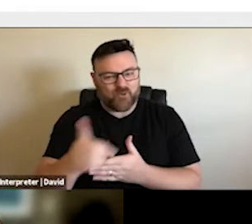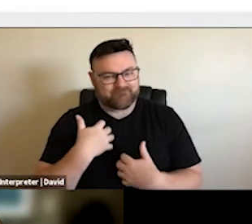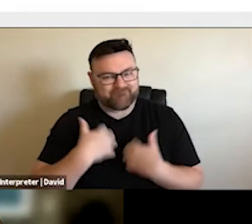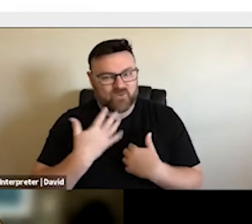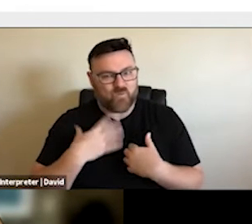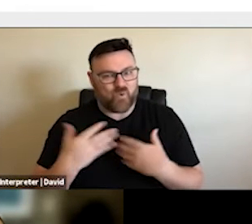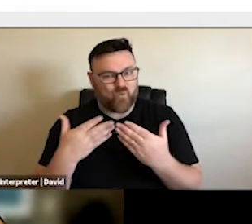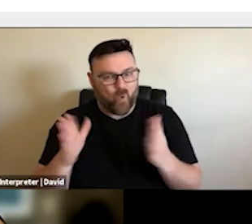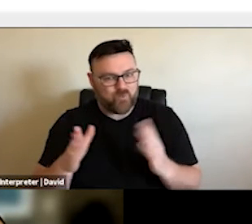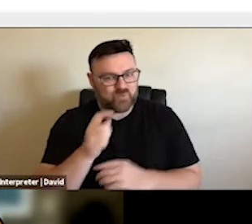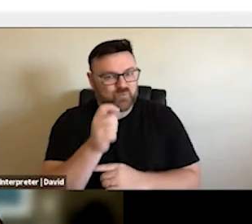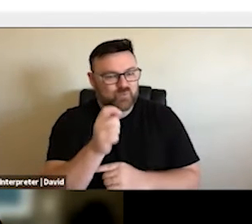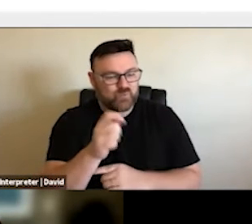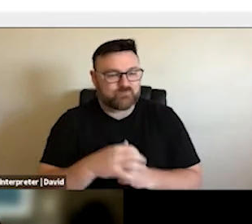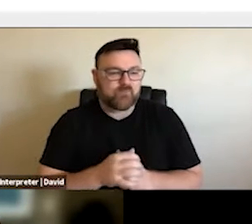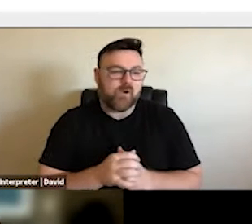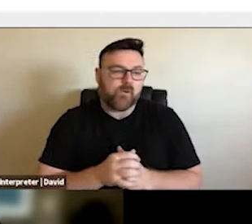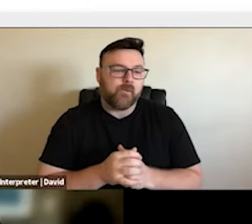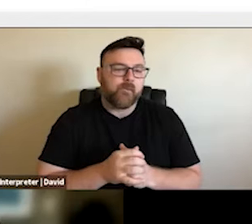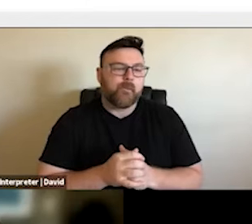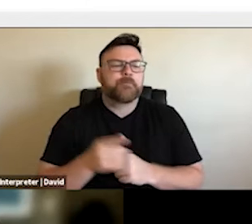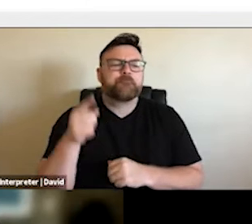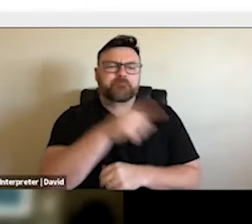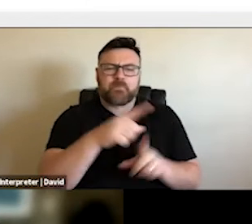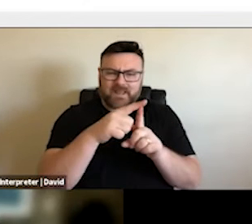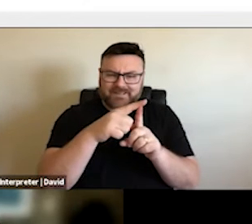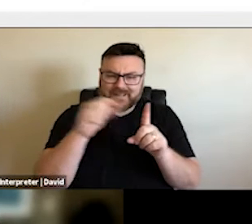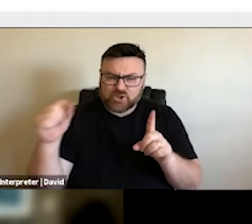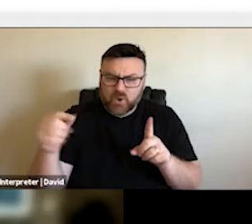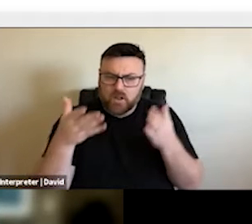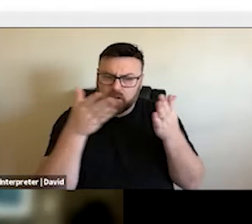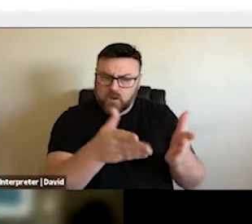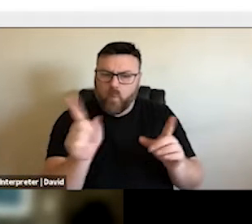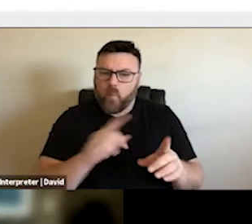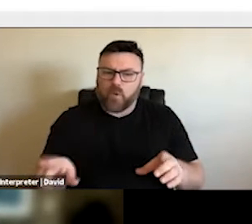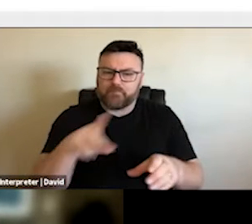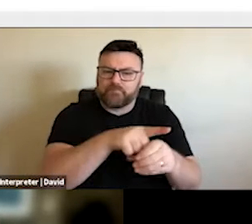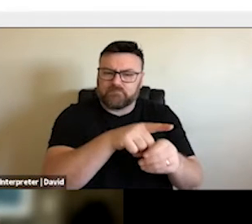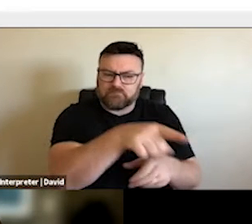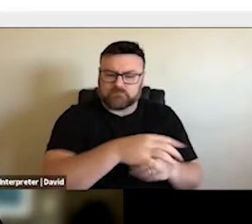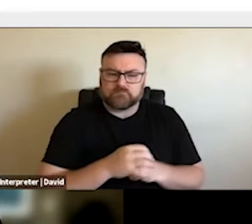So to look a little more at the digital participation rates, we know as I said they were a bit more